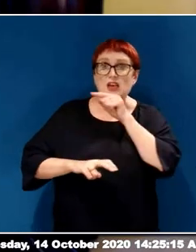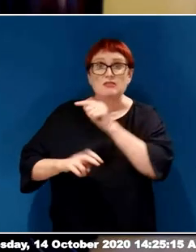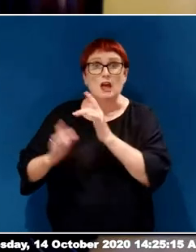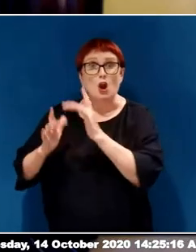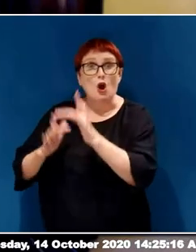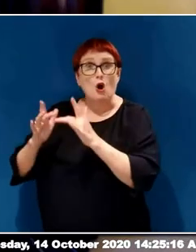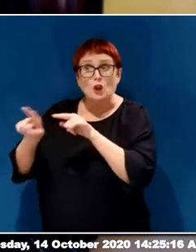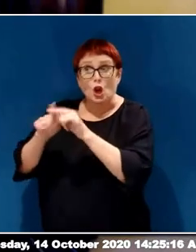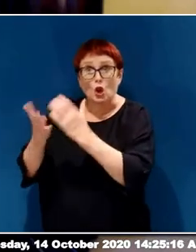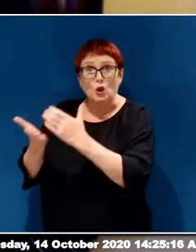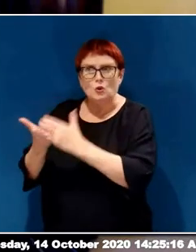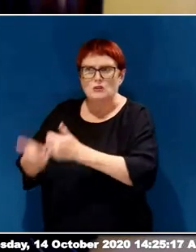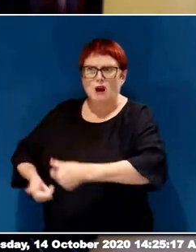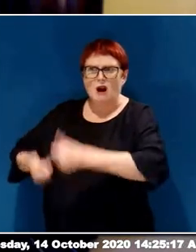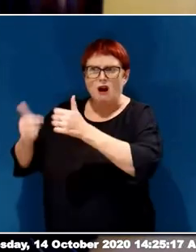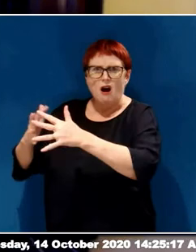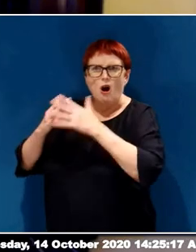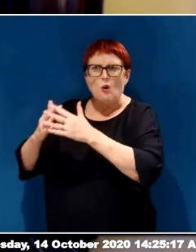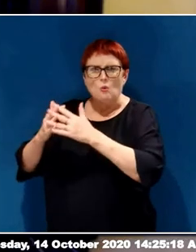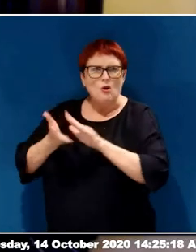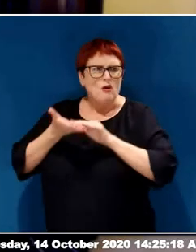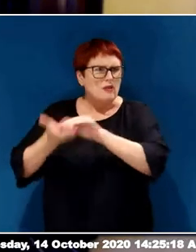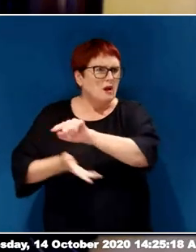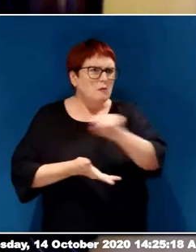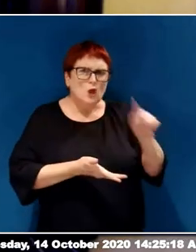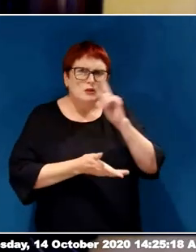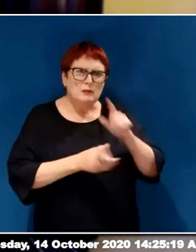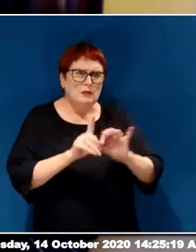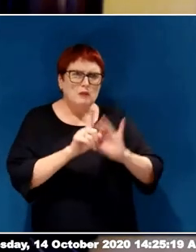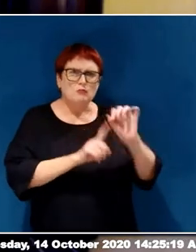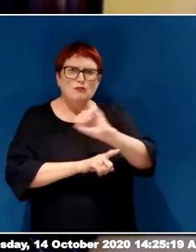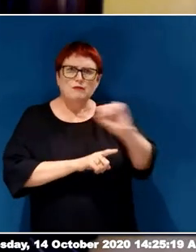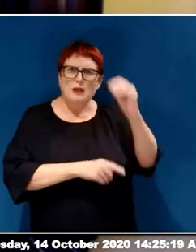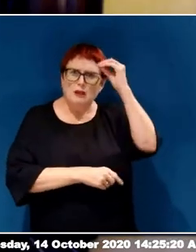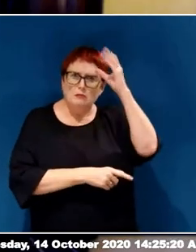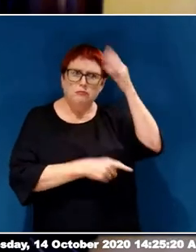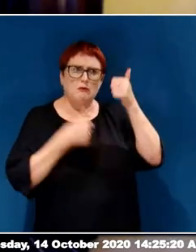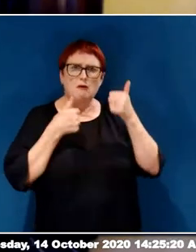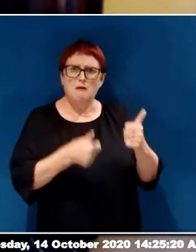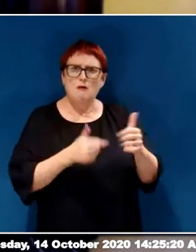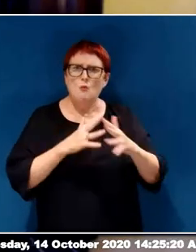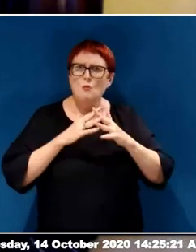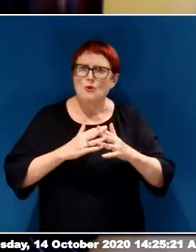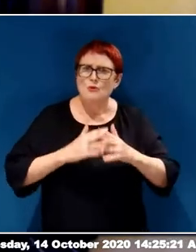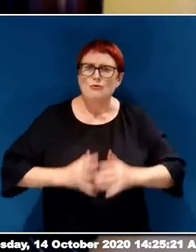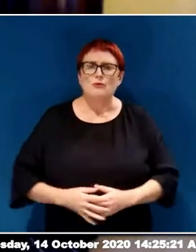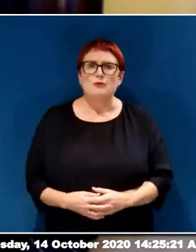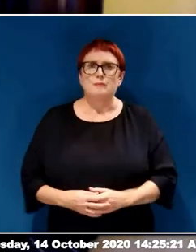Since that time, those modules have been updated and re-housed; they've been